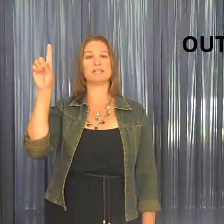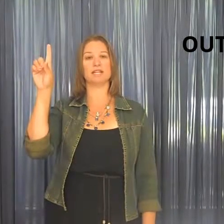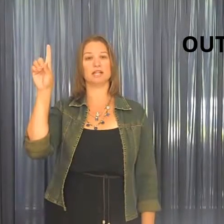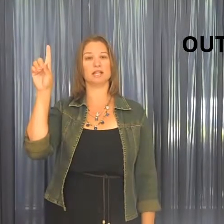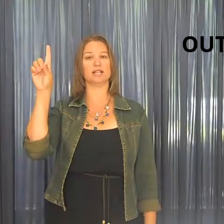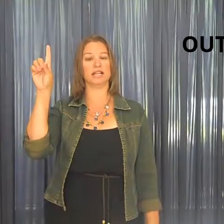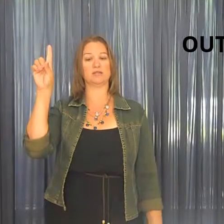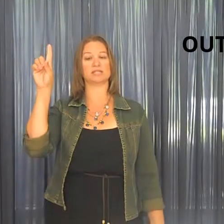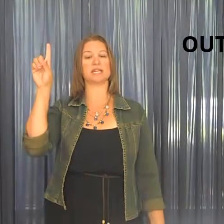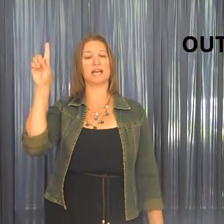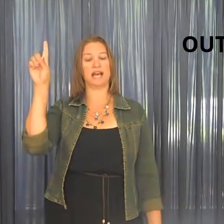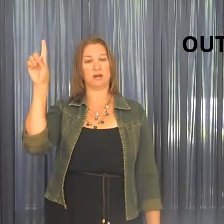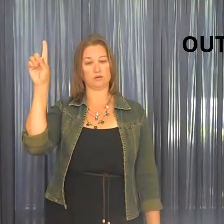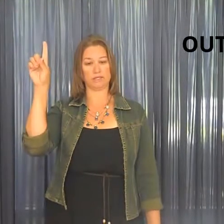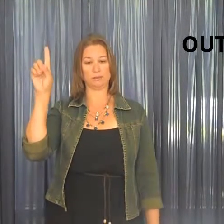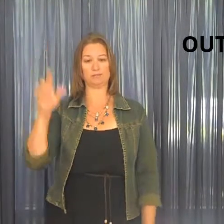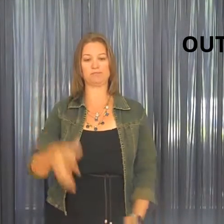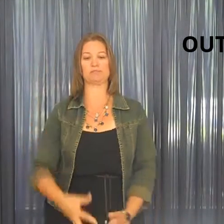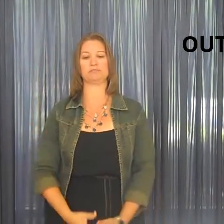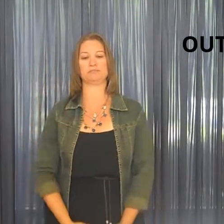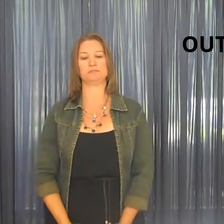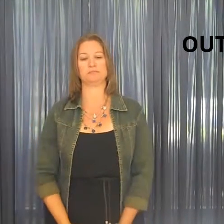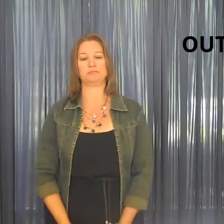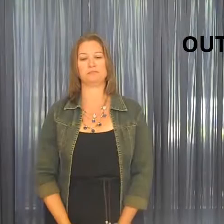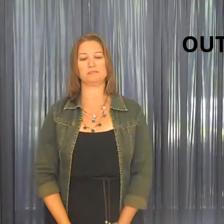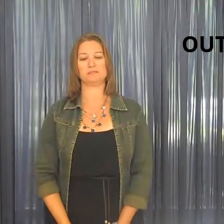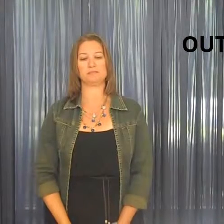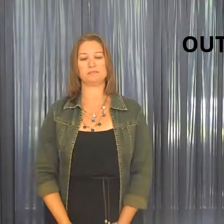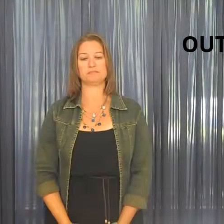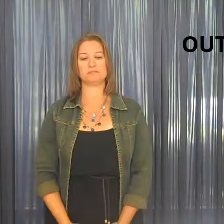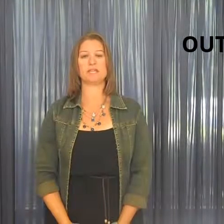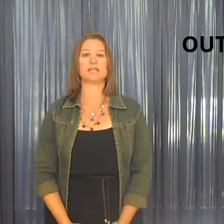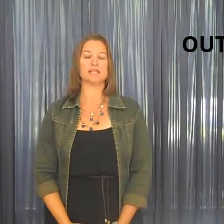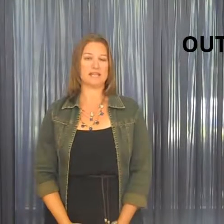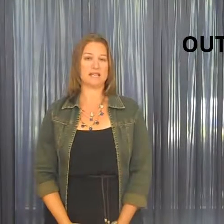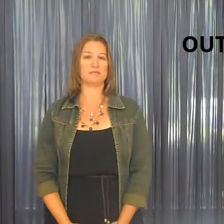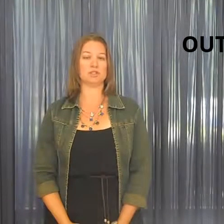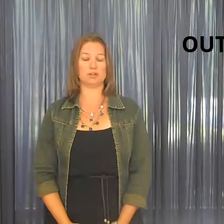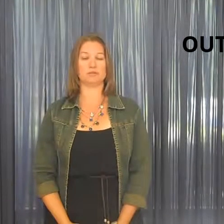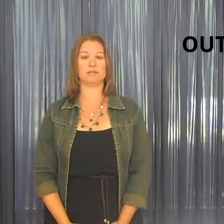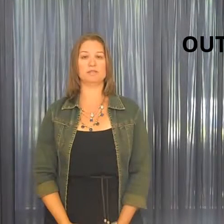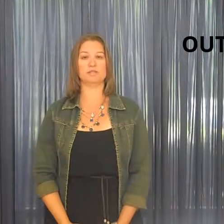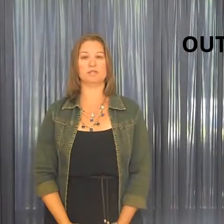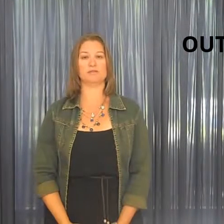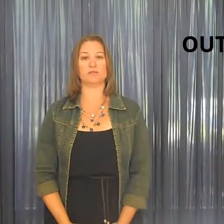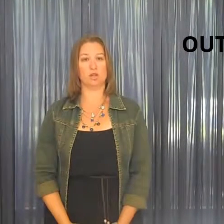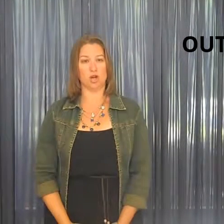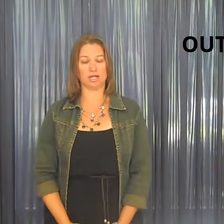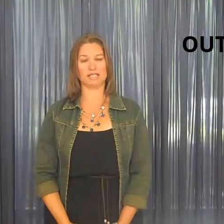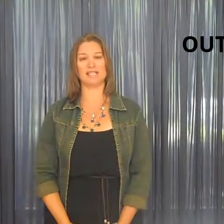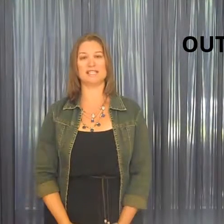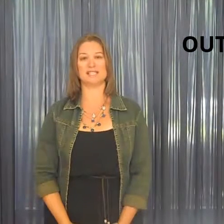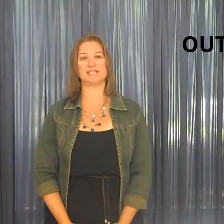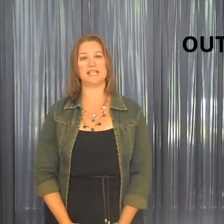up in the air and announce "Out". The same term can be used for "long", as it is